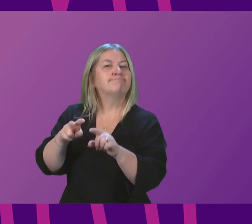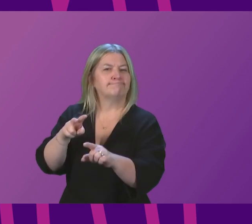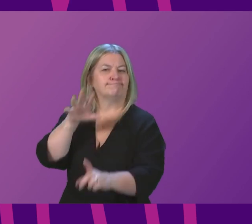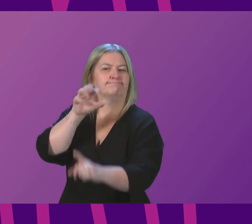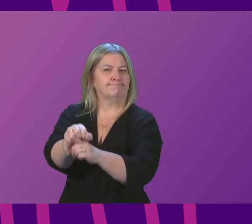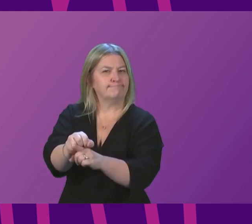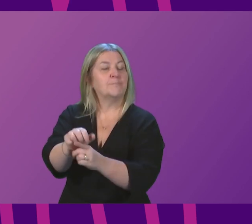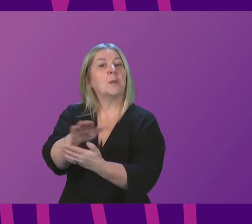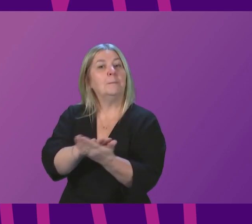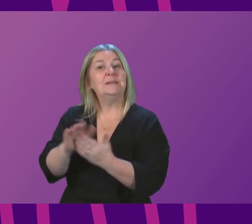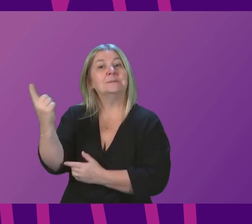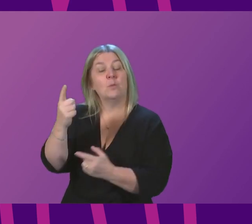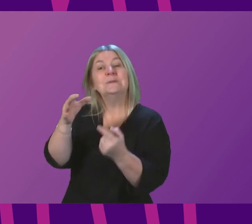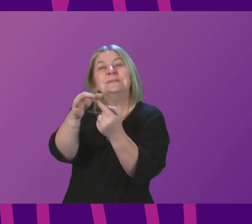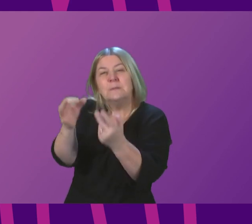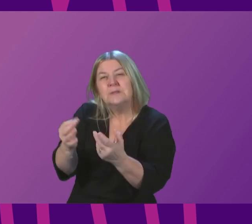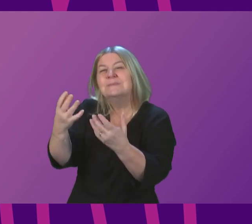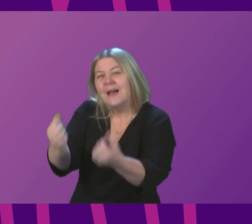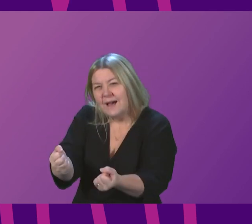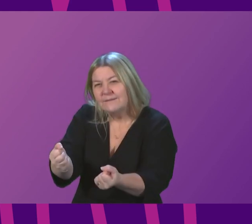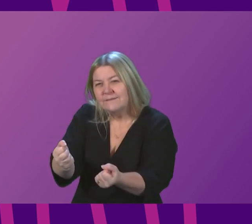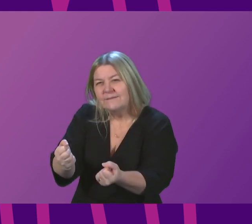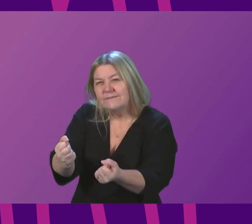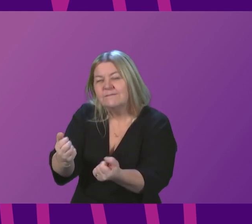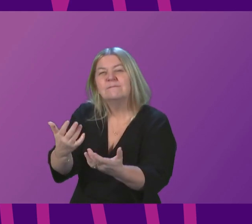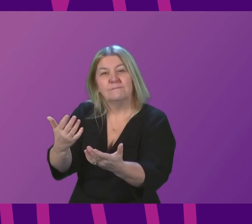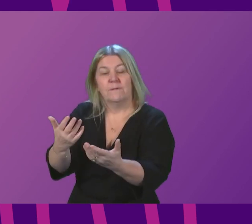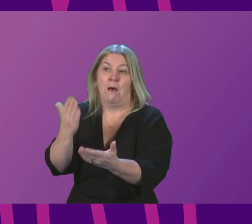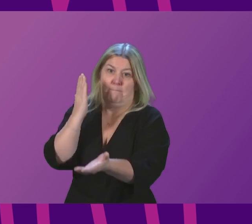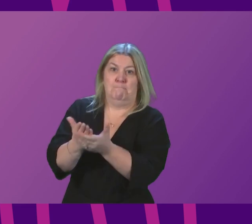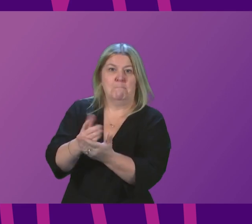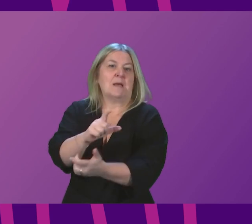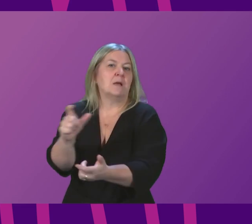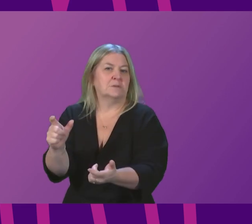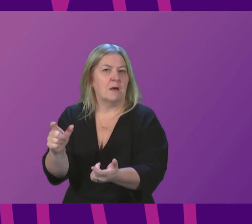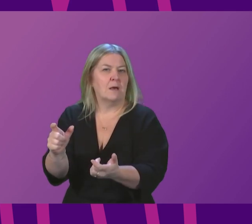who have symptoms that are most traditionally and commonly indicative of cancer.